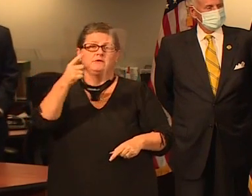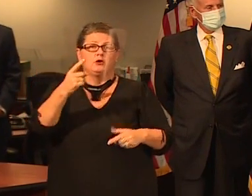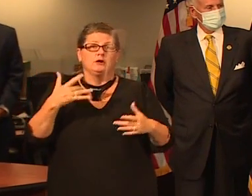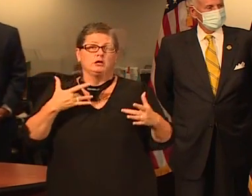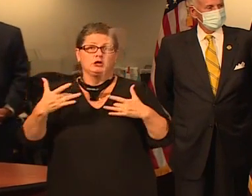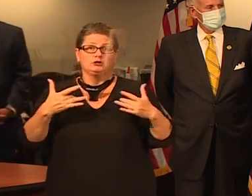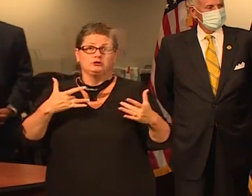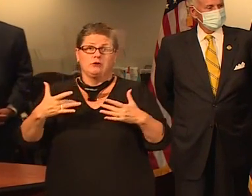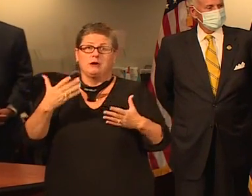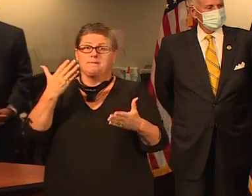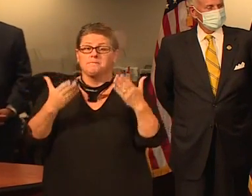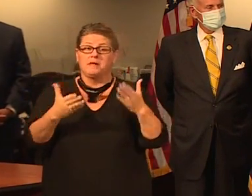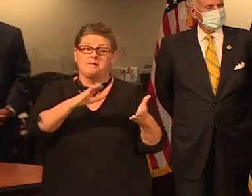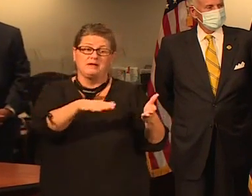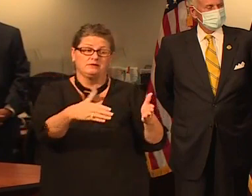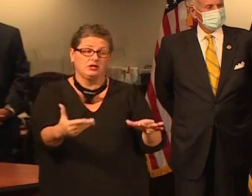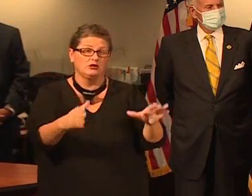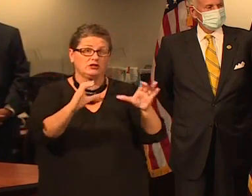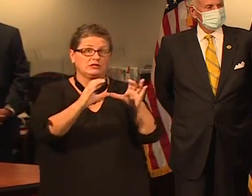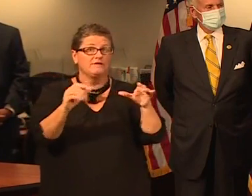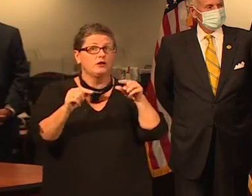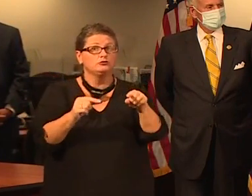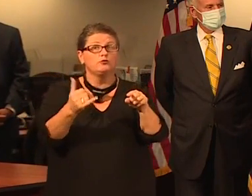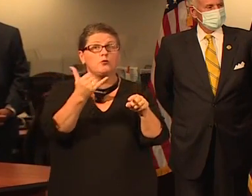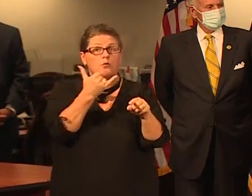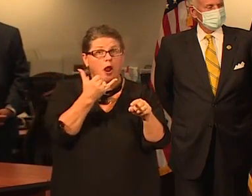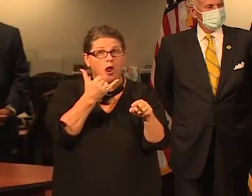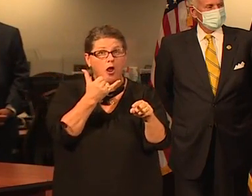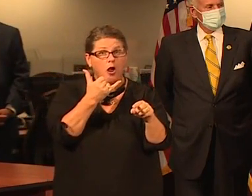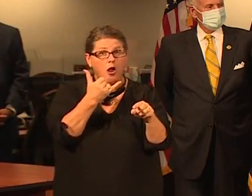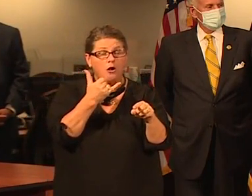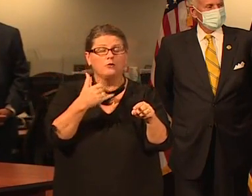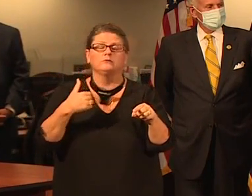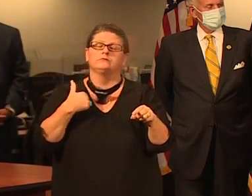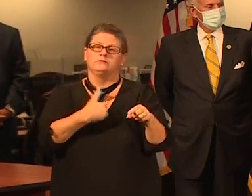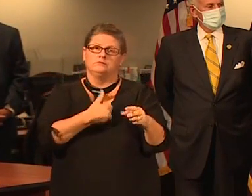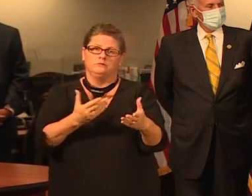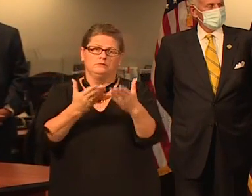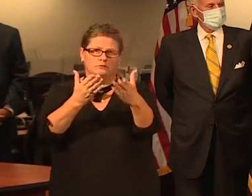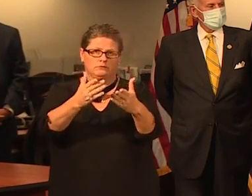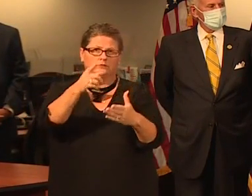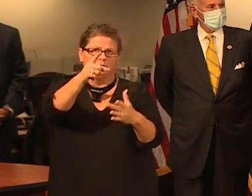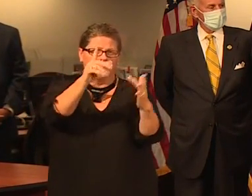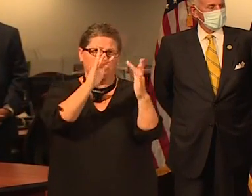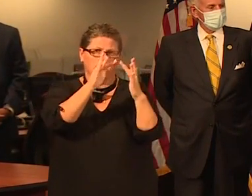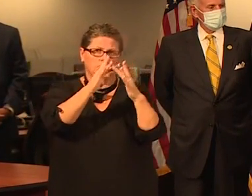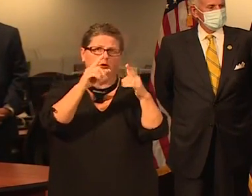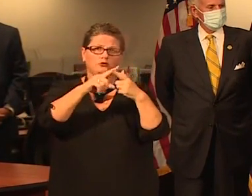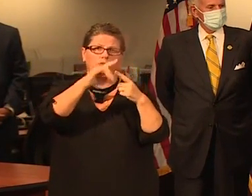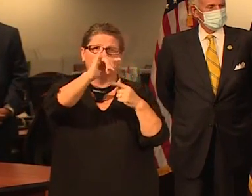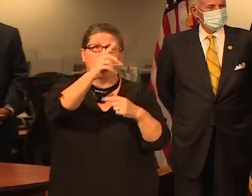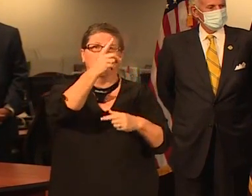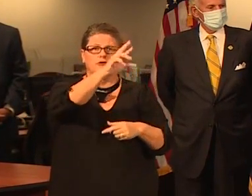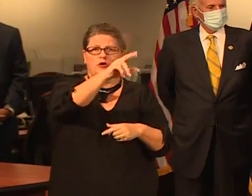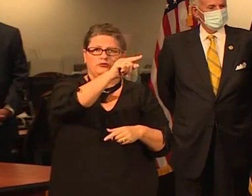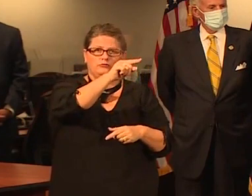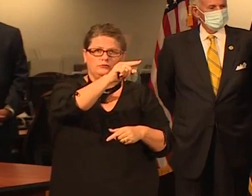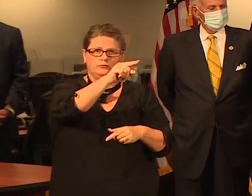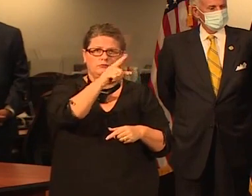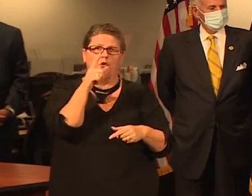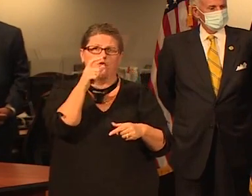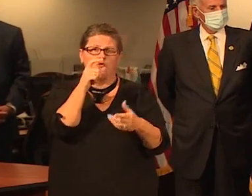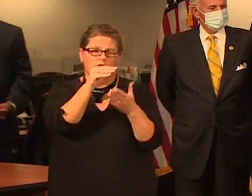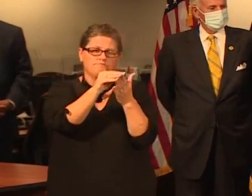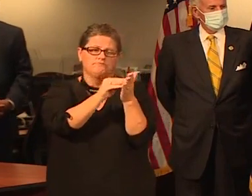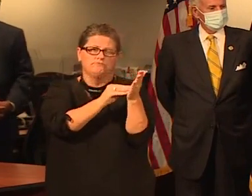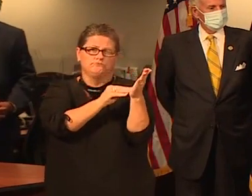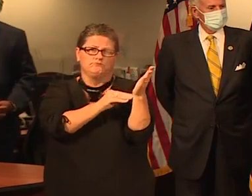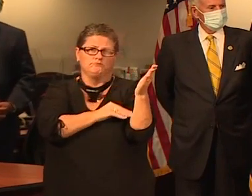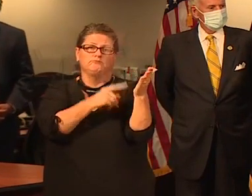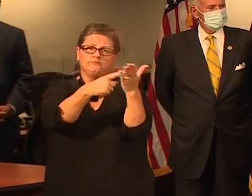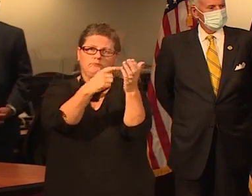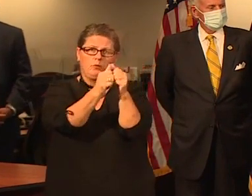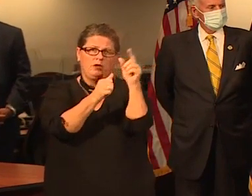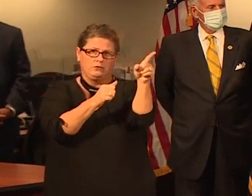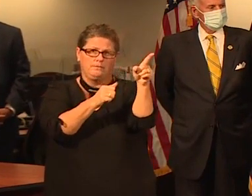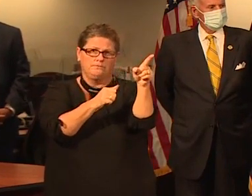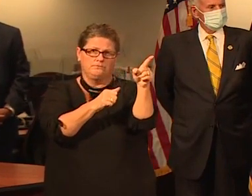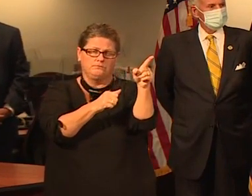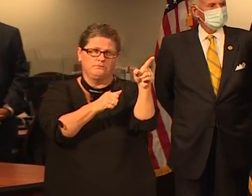FANNED SOMEONE IS CONCERNED THAT MA MAYBE THE DEATH CERTIFICATE IS INCORRECT AND I WOULD RENNING END THAT THEY REACH OUT TO THE PHYSICIAN OR MEDICAL